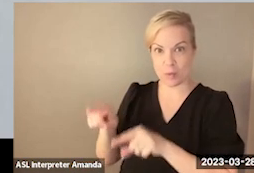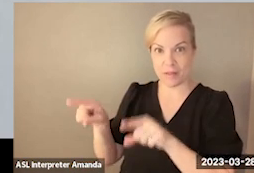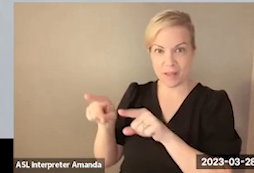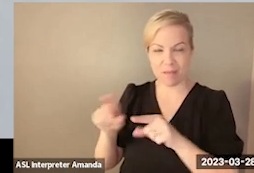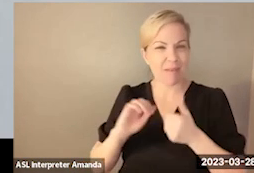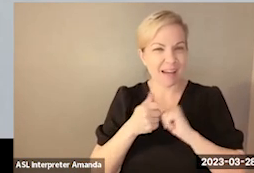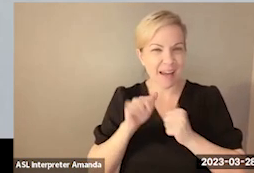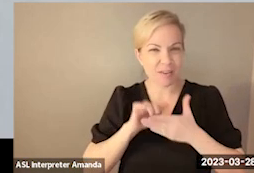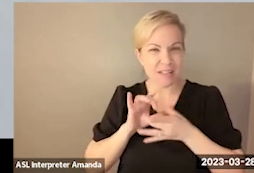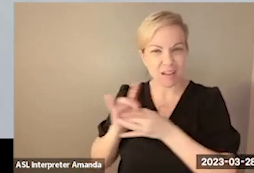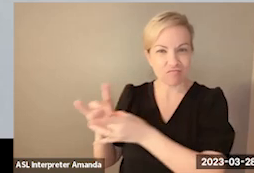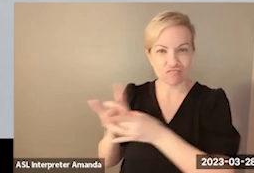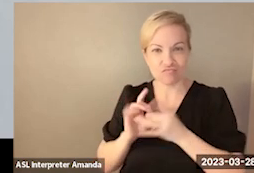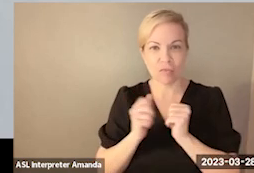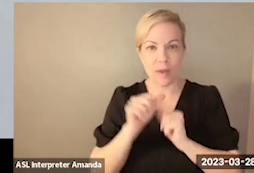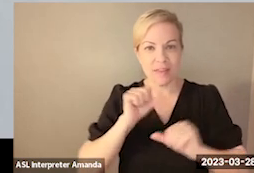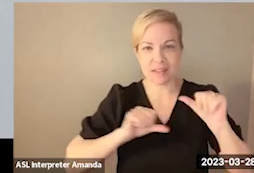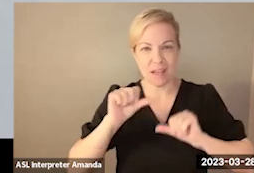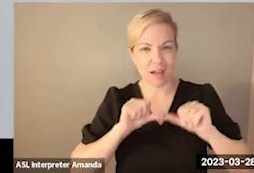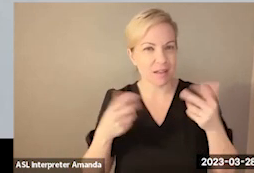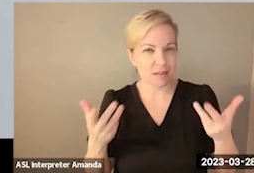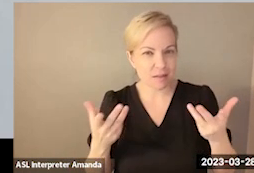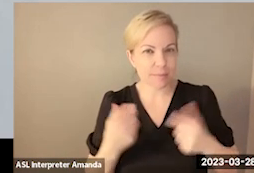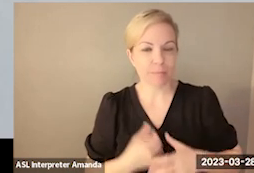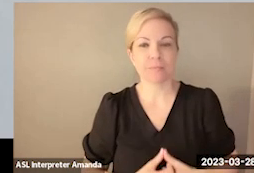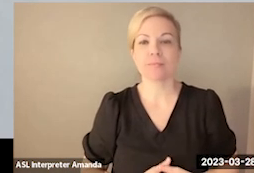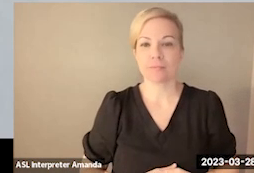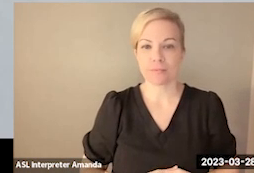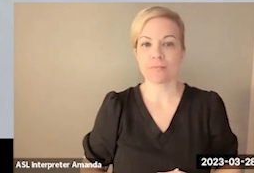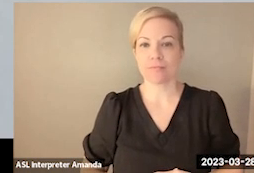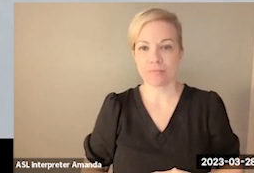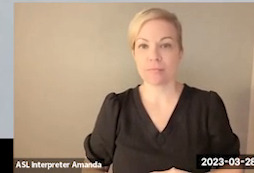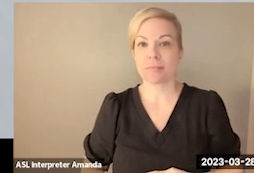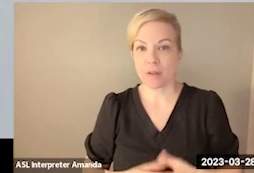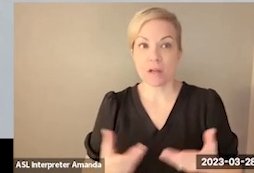Debbie Stine, Science & Technology Policy Academy: Yeah. So Debbie Stine, Science & Technology Policy Academy: there's there's lots of opportunities.